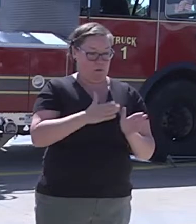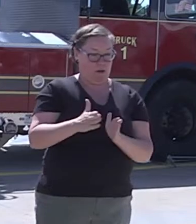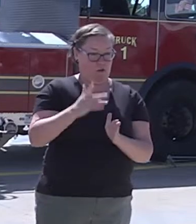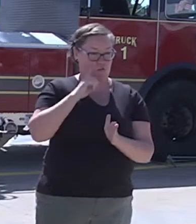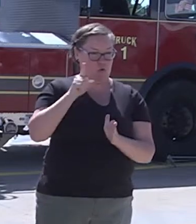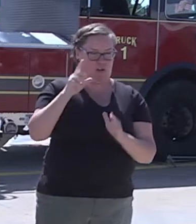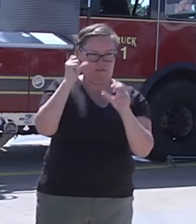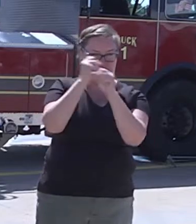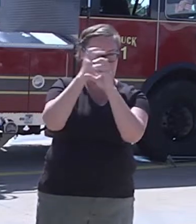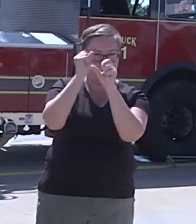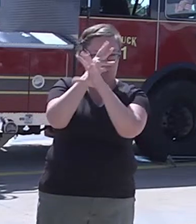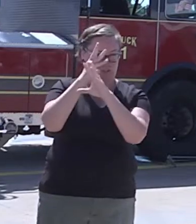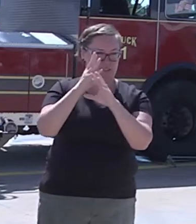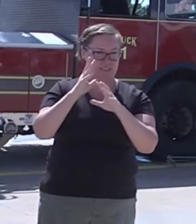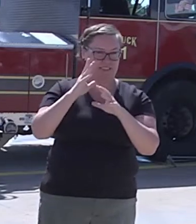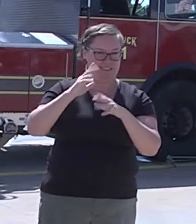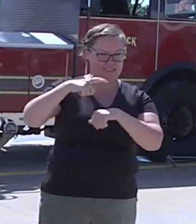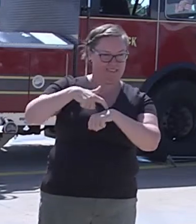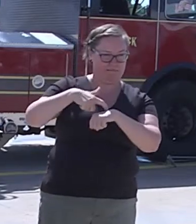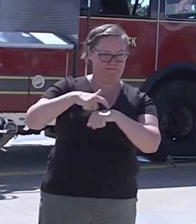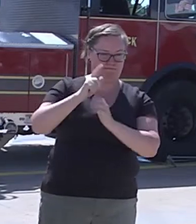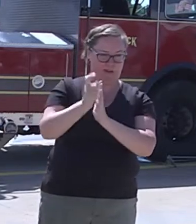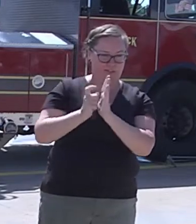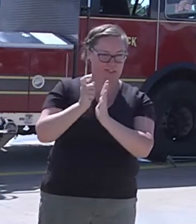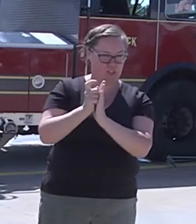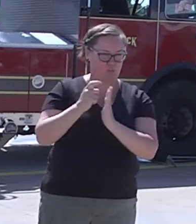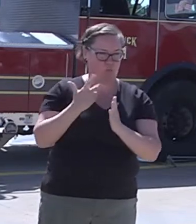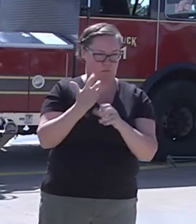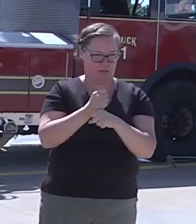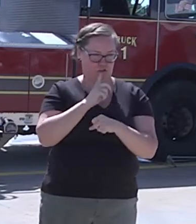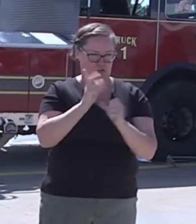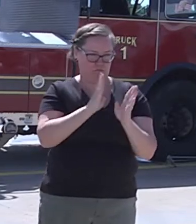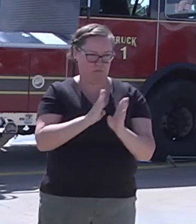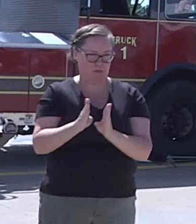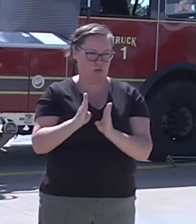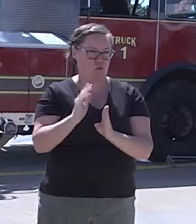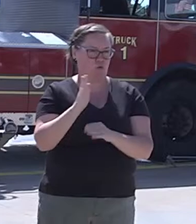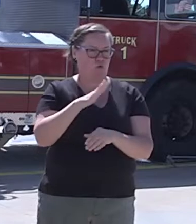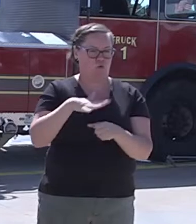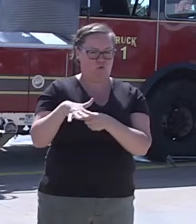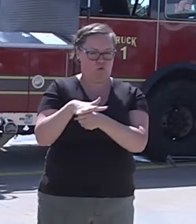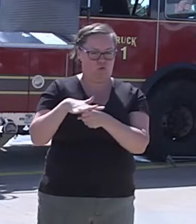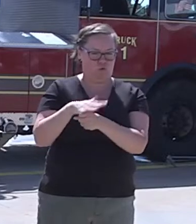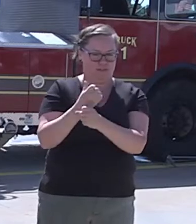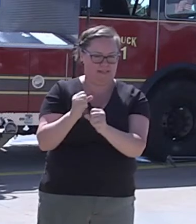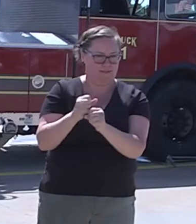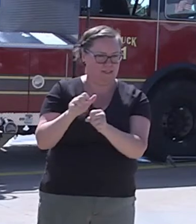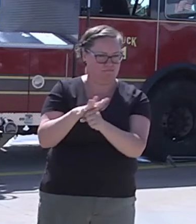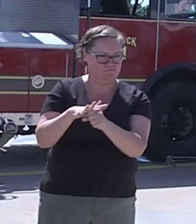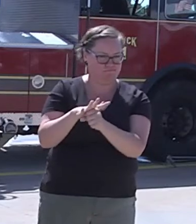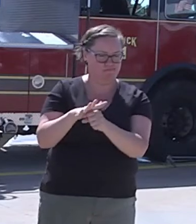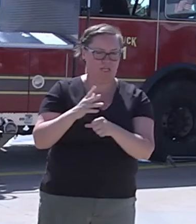to make sure that everyone is prepared to have a safety area and the proper safety devices around